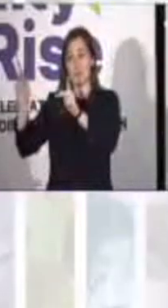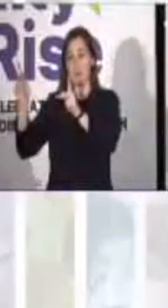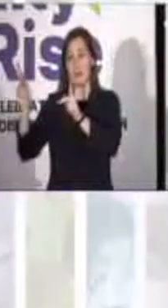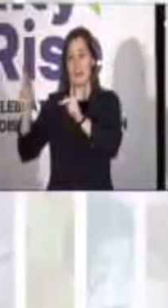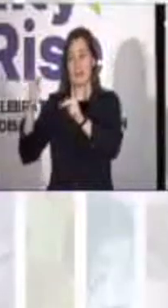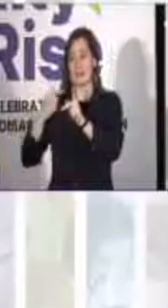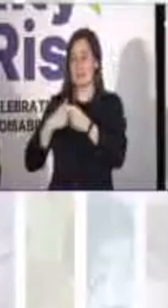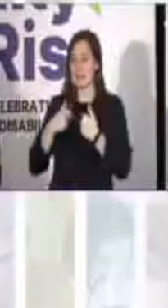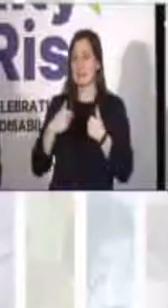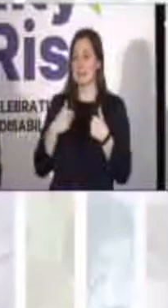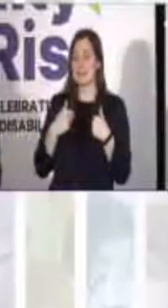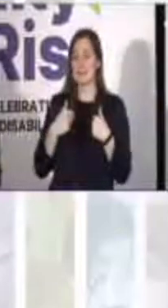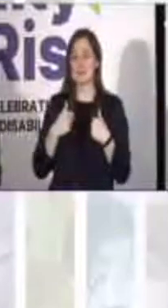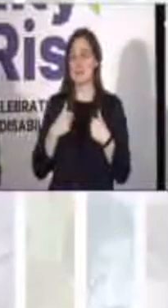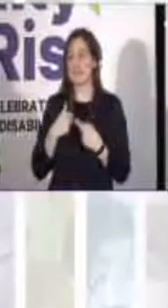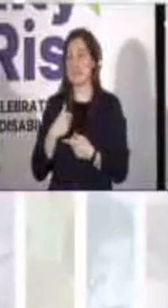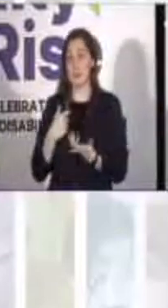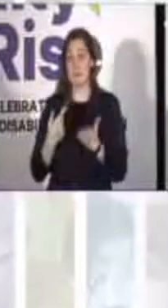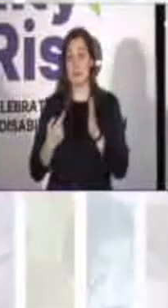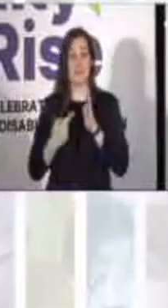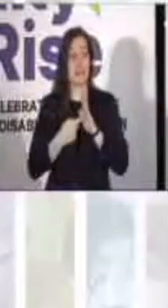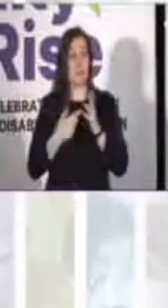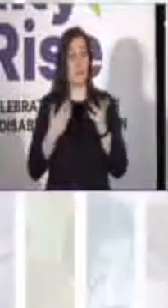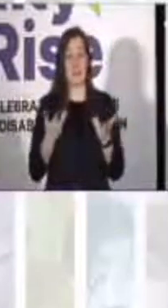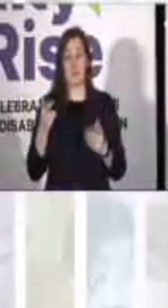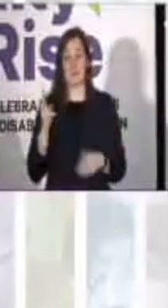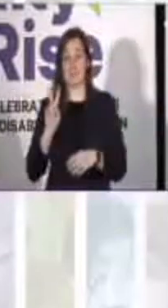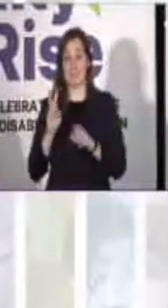INCLUDING STANDING UP HERE SPEAKING TODAY.